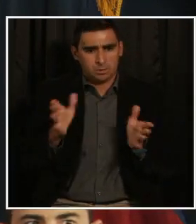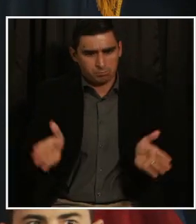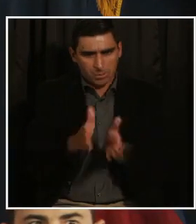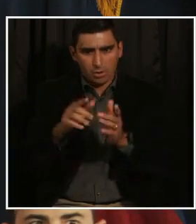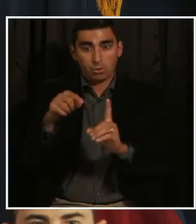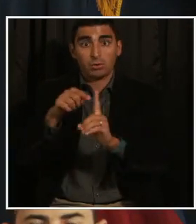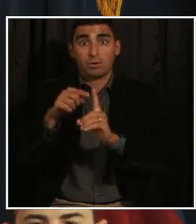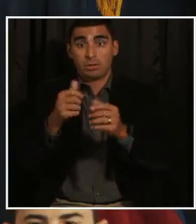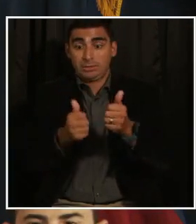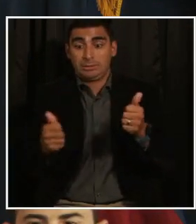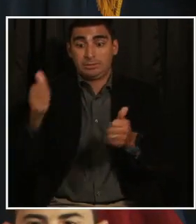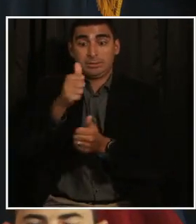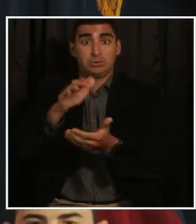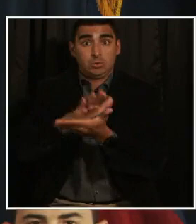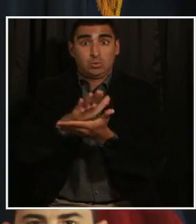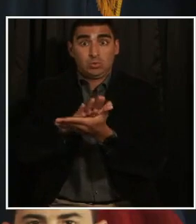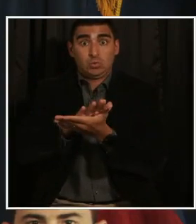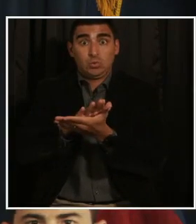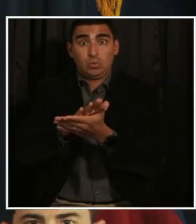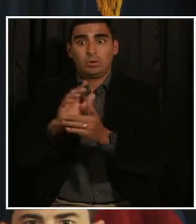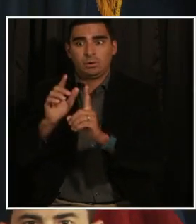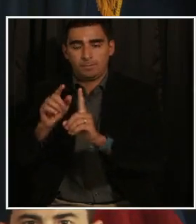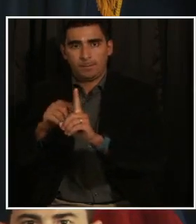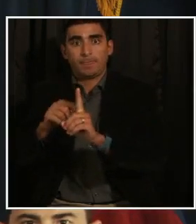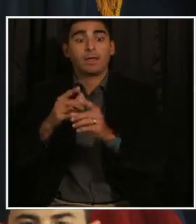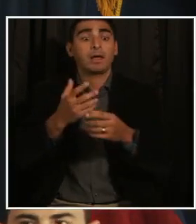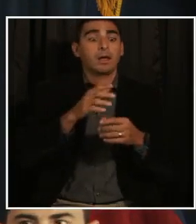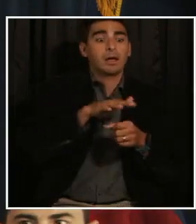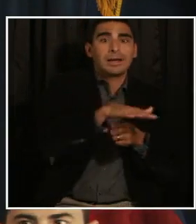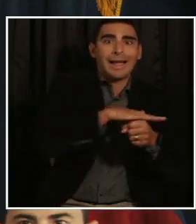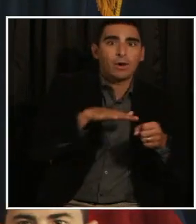county health in consultation with county health to really have the tools they need